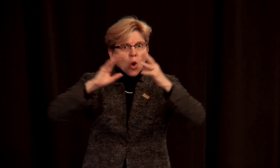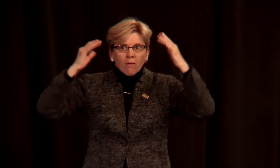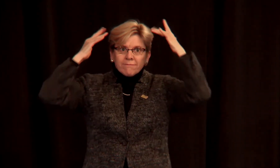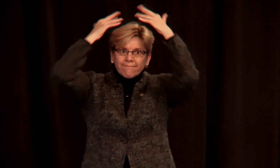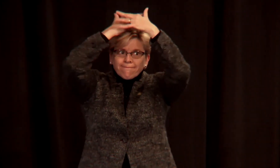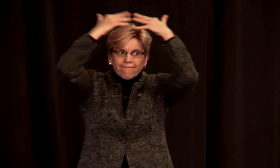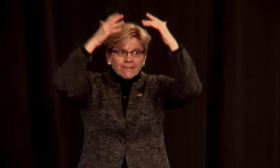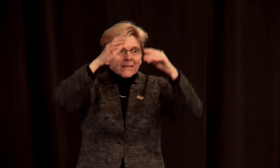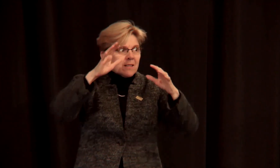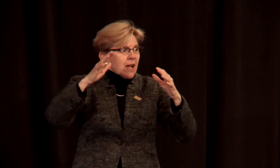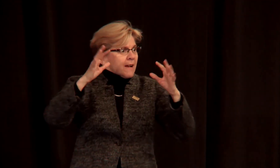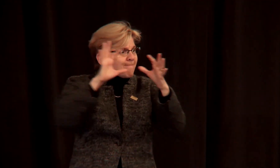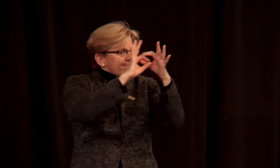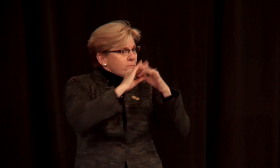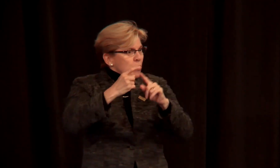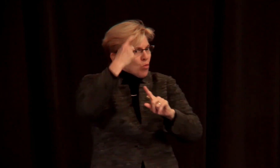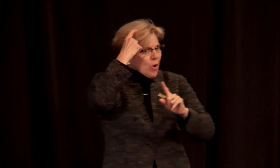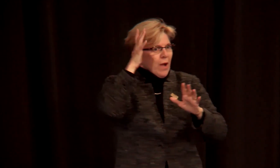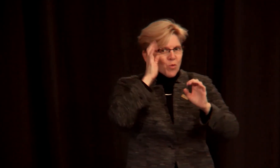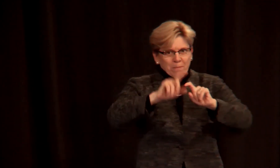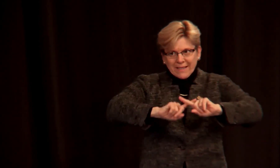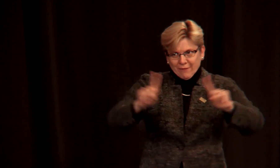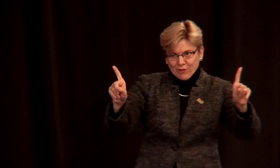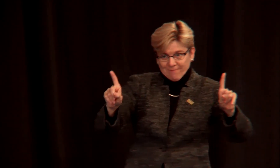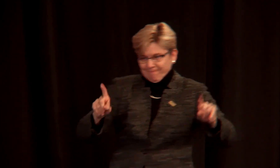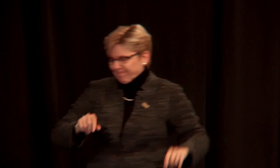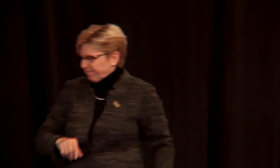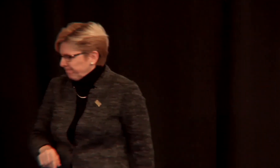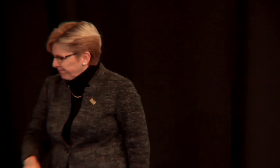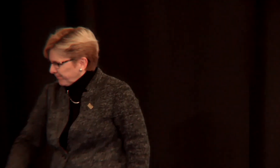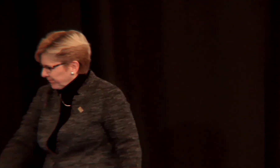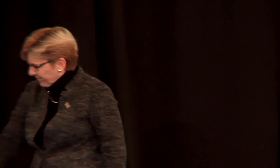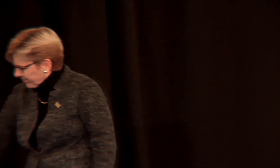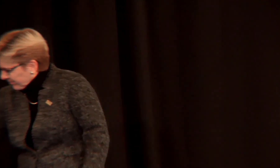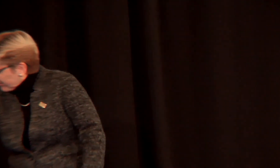neuroplasticity of the brain will be just a little bit different.